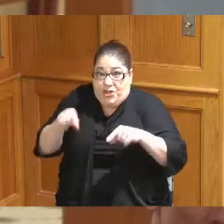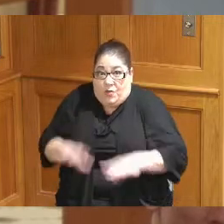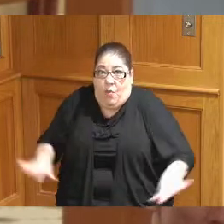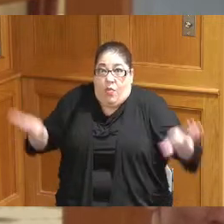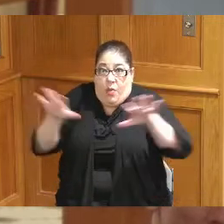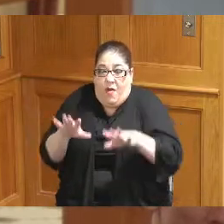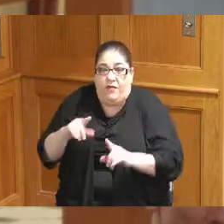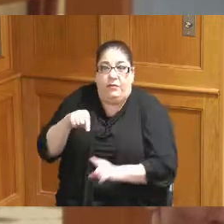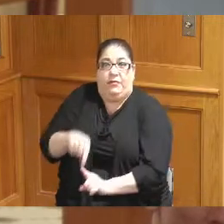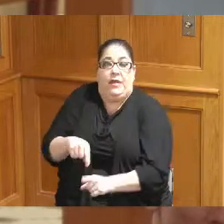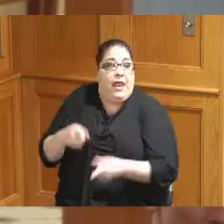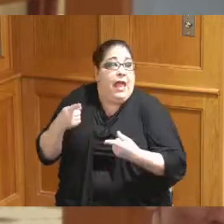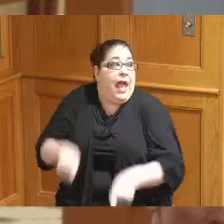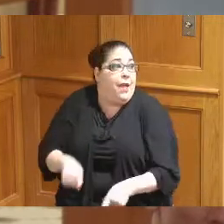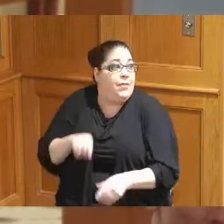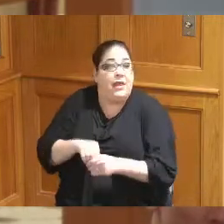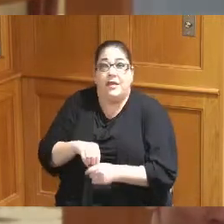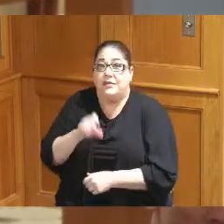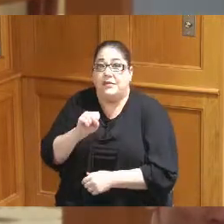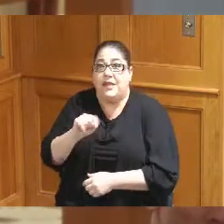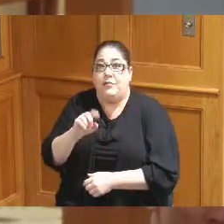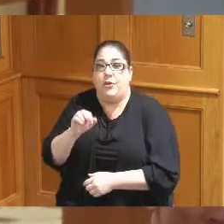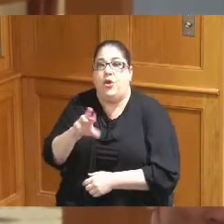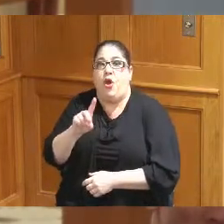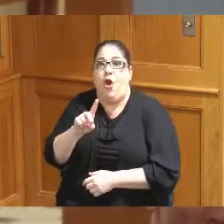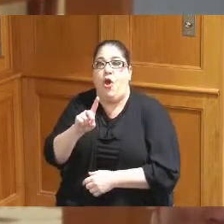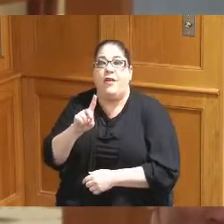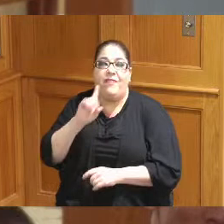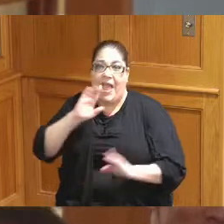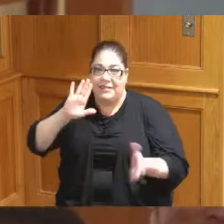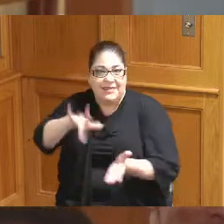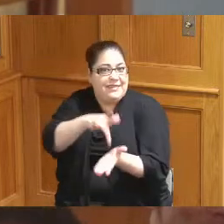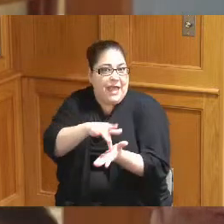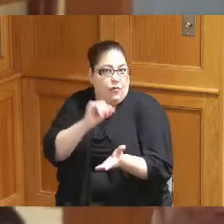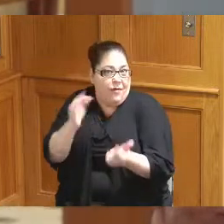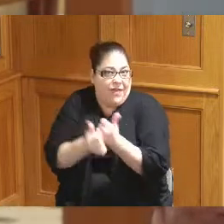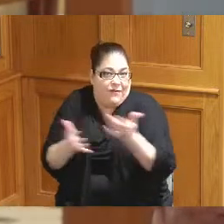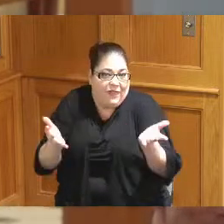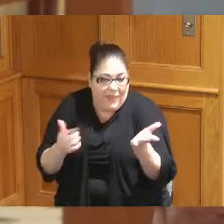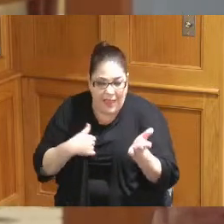that it's even in St. Bernard which I like to consider as being the center of it all so again we